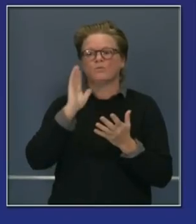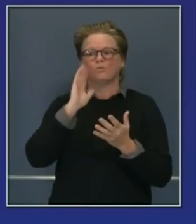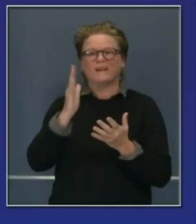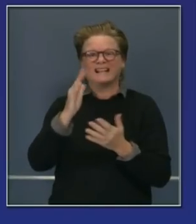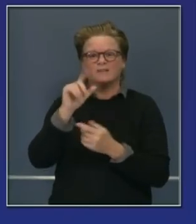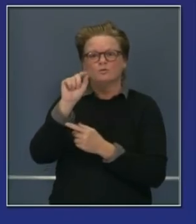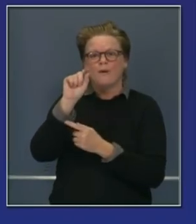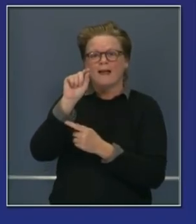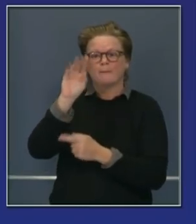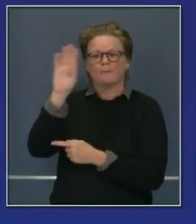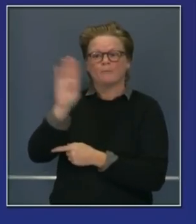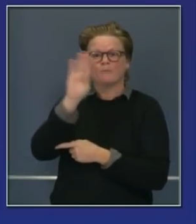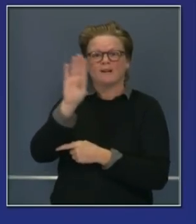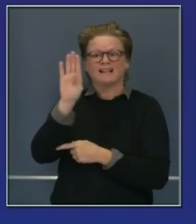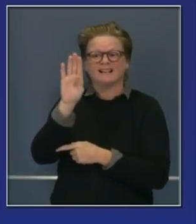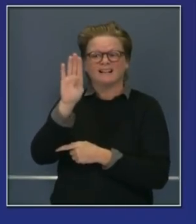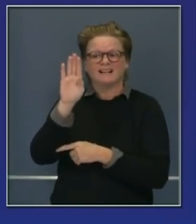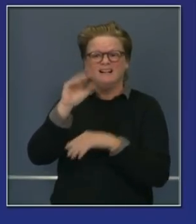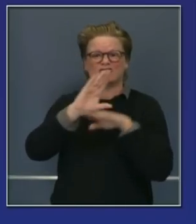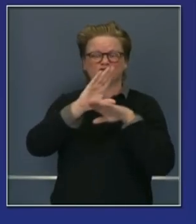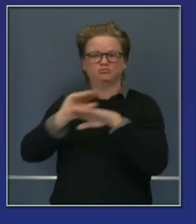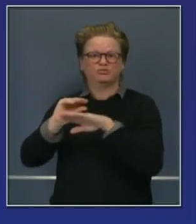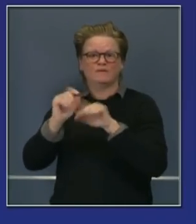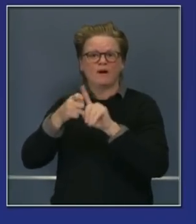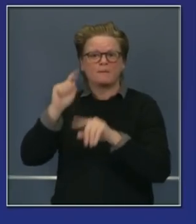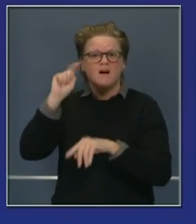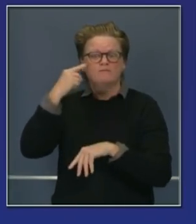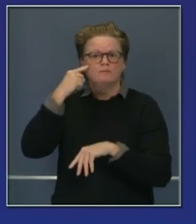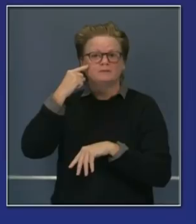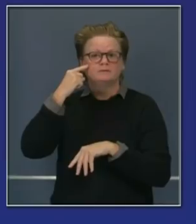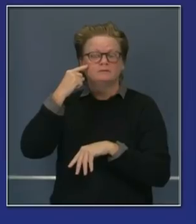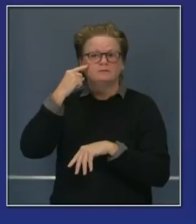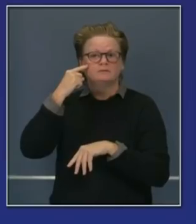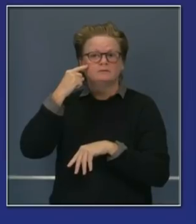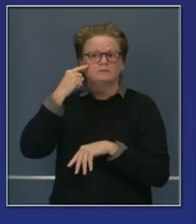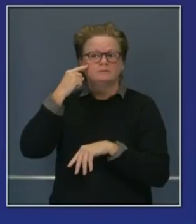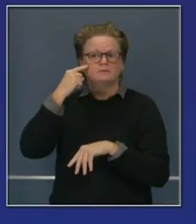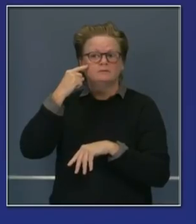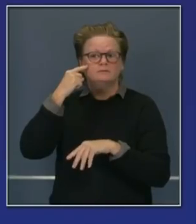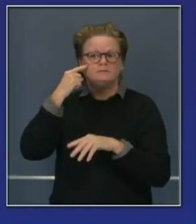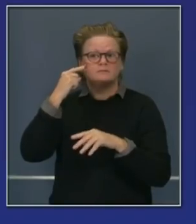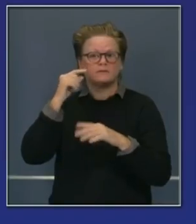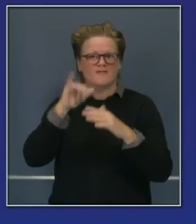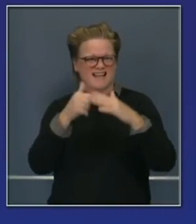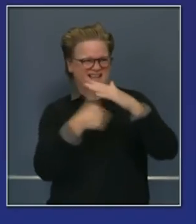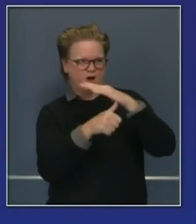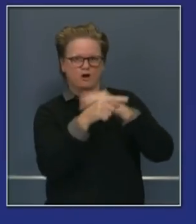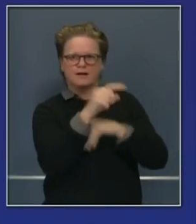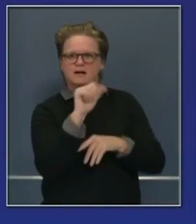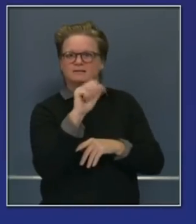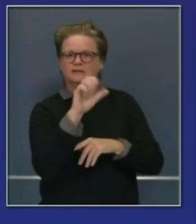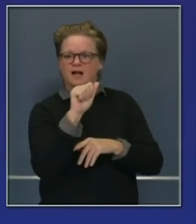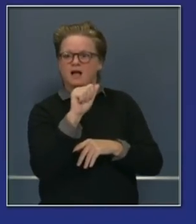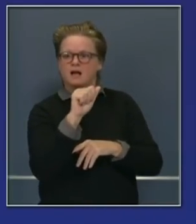WE ARE LOOKING AT THE PROSPECTS OF LOSING $20 BILLION IN